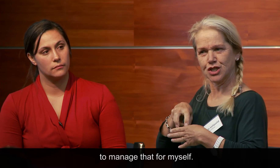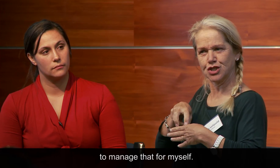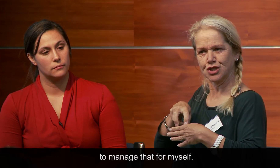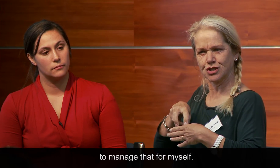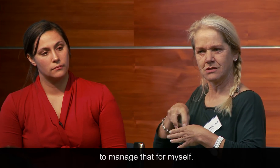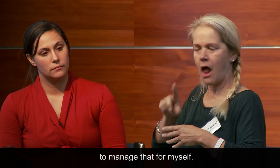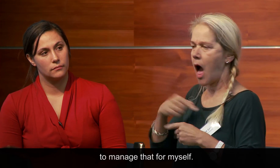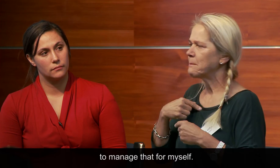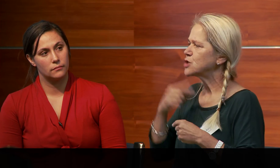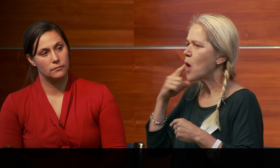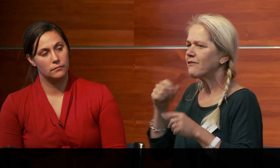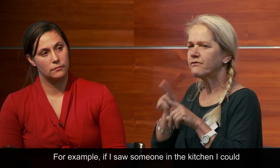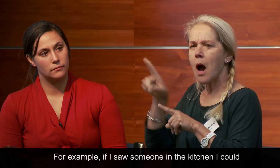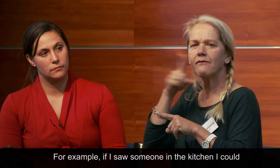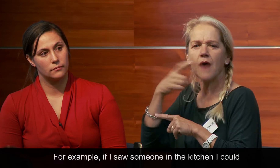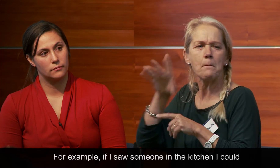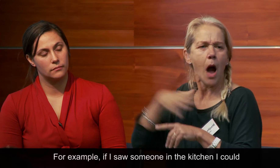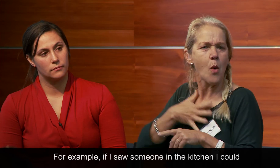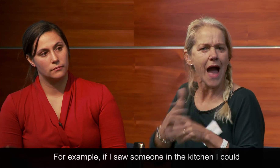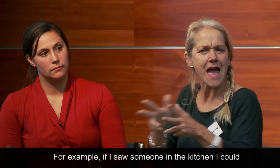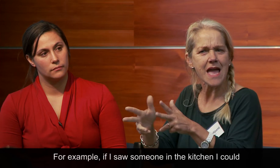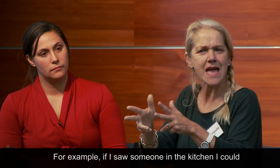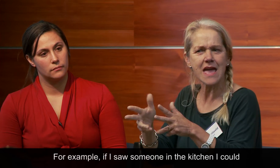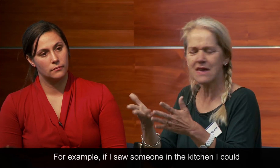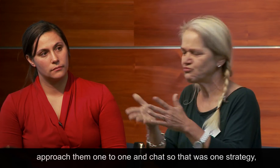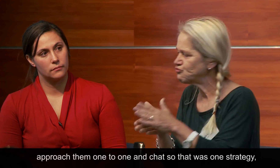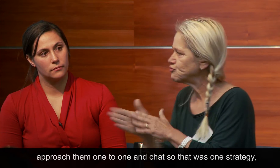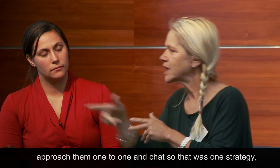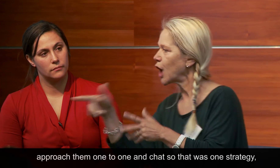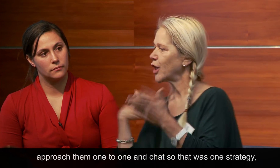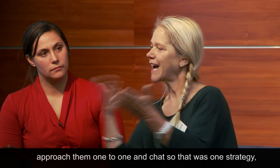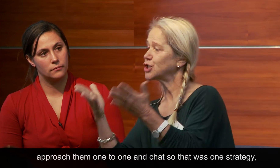for myself. For example, if I saw someone in the kitchen I could approach them one to